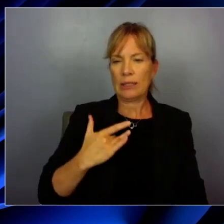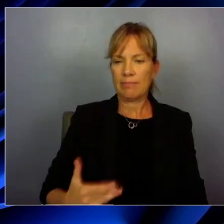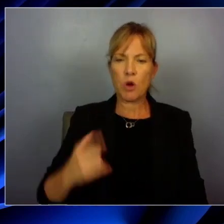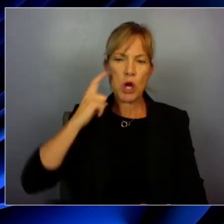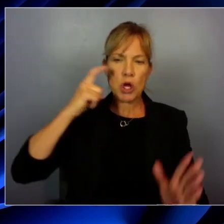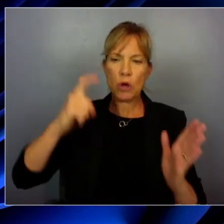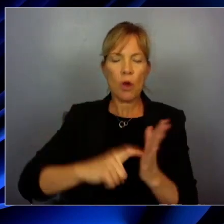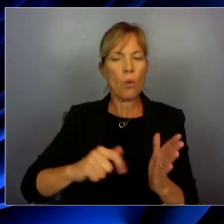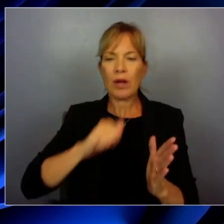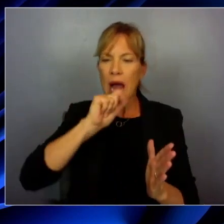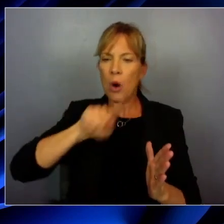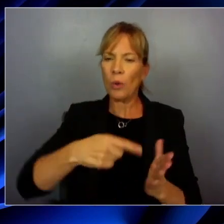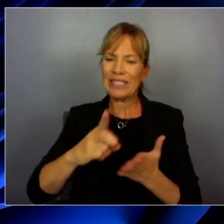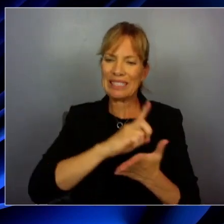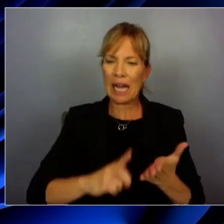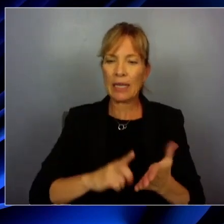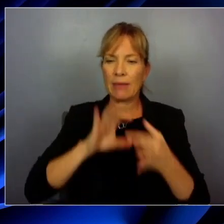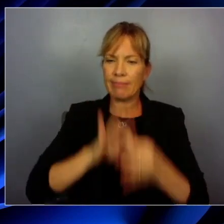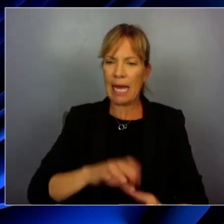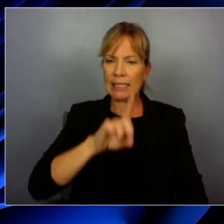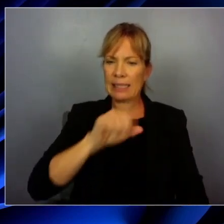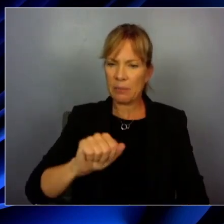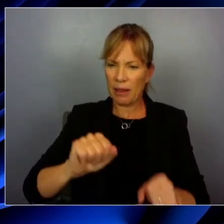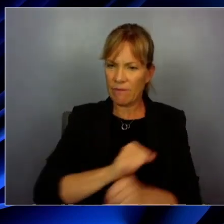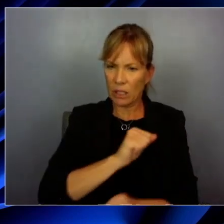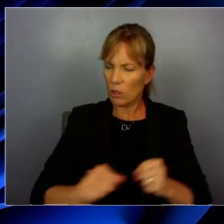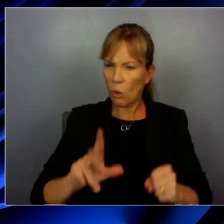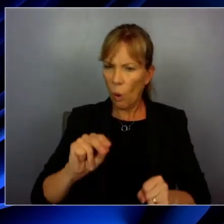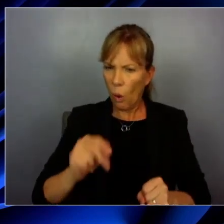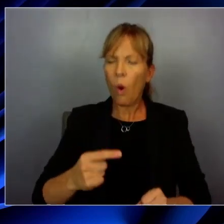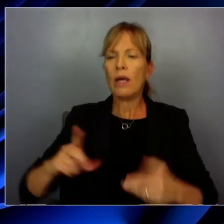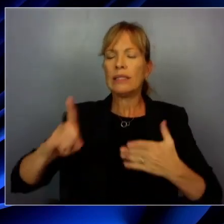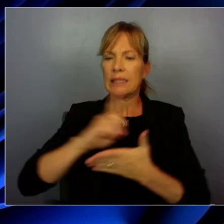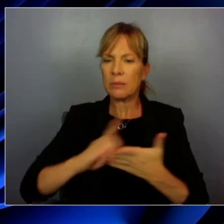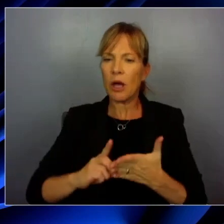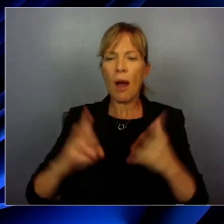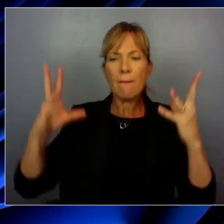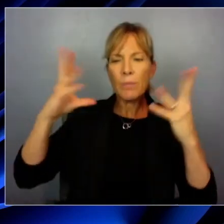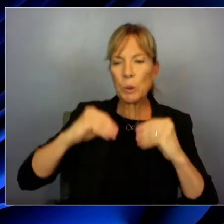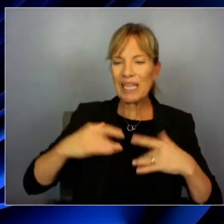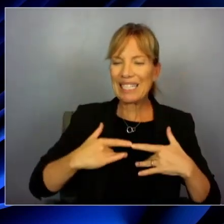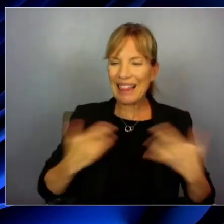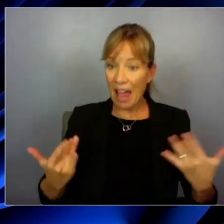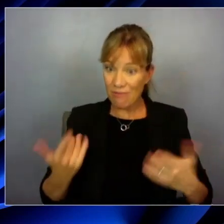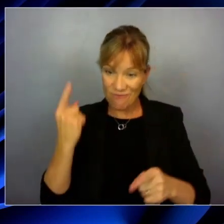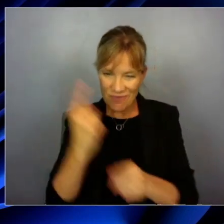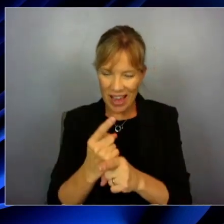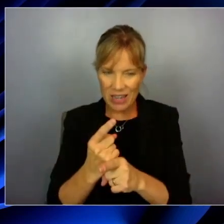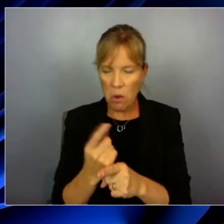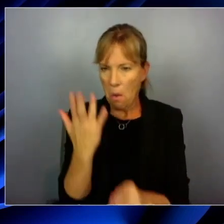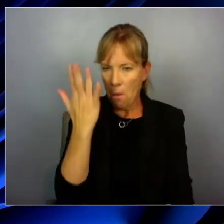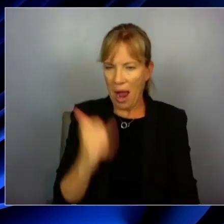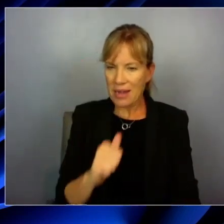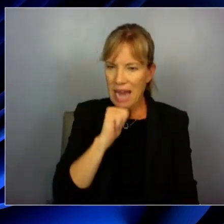just design around disability and function, but we design around just beauty and delight, right? You know, why shouldn't we be designing